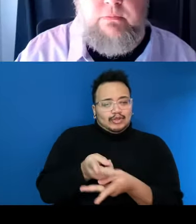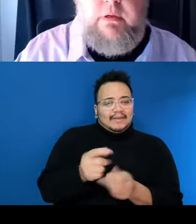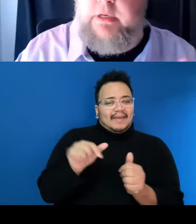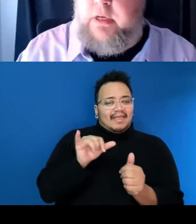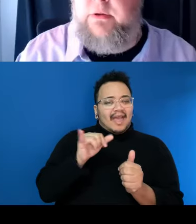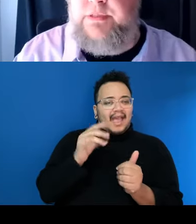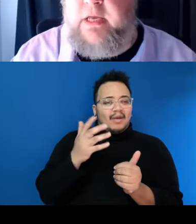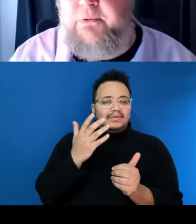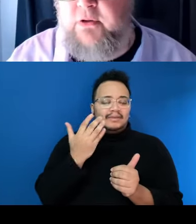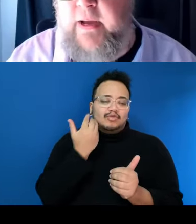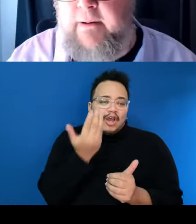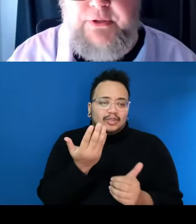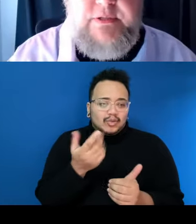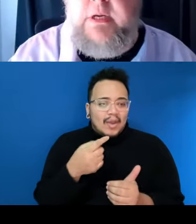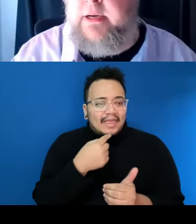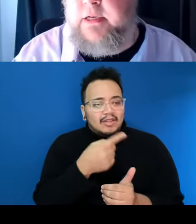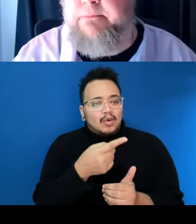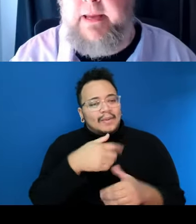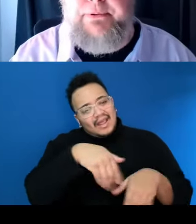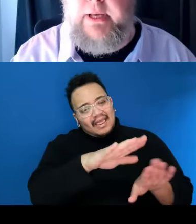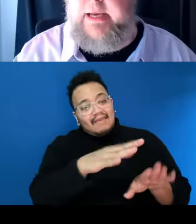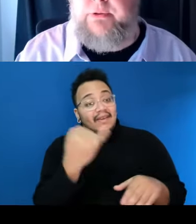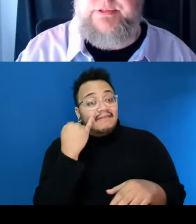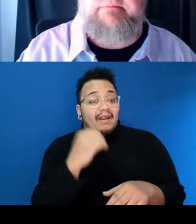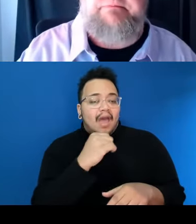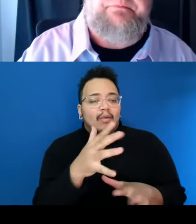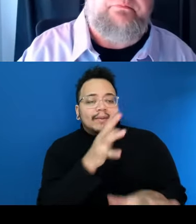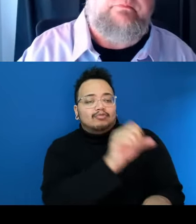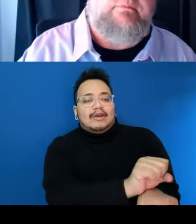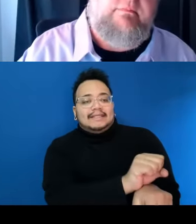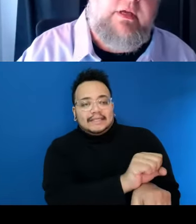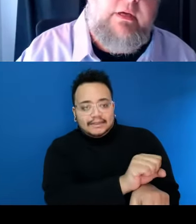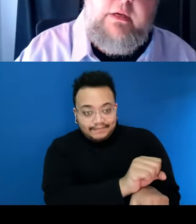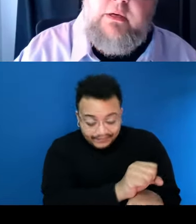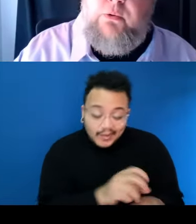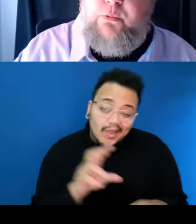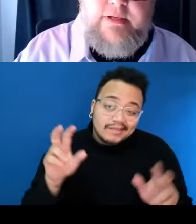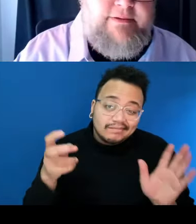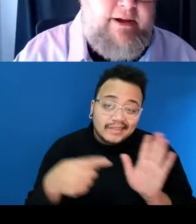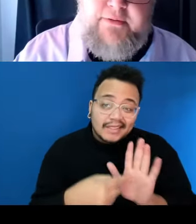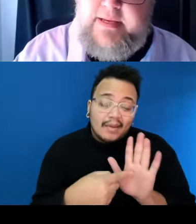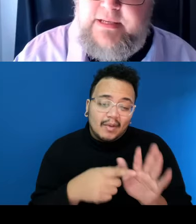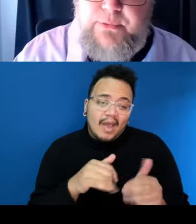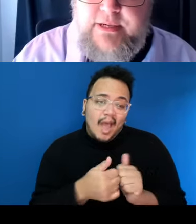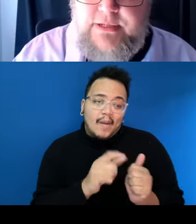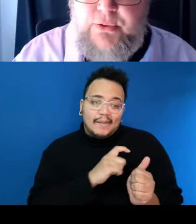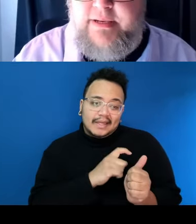So, another example of how police conduct may play out. One of the things that we can do